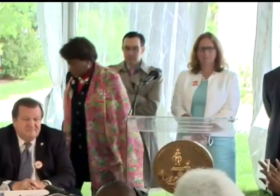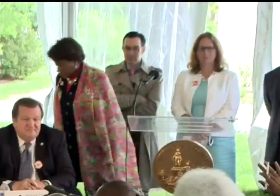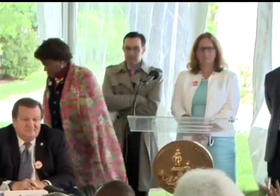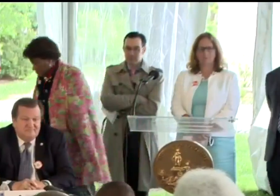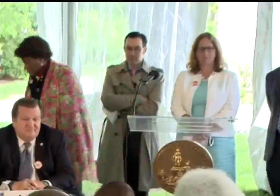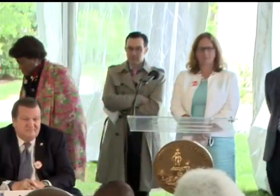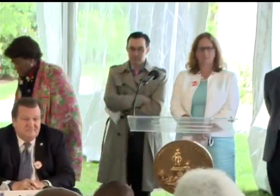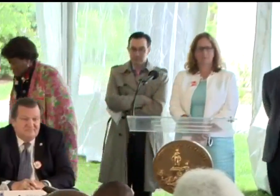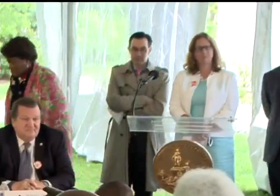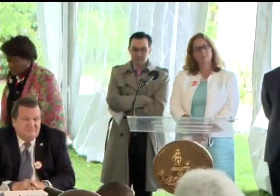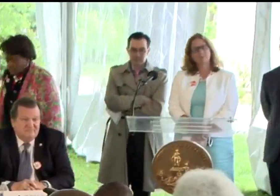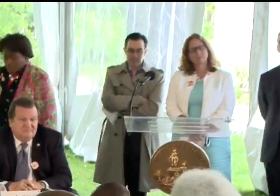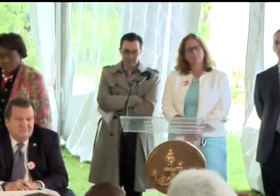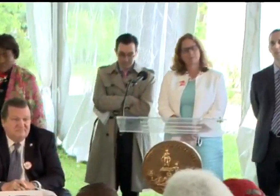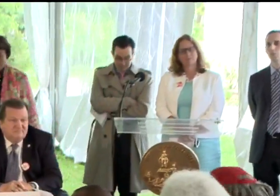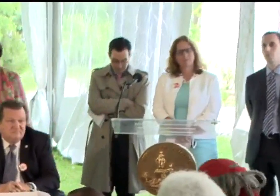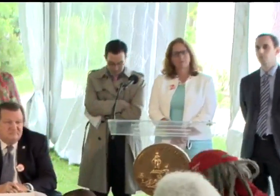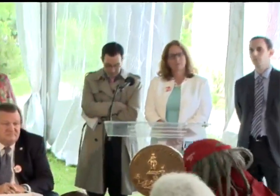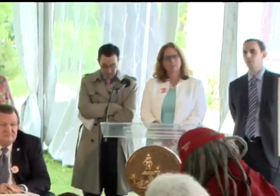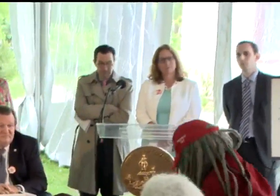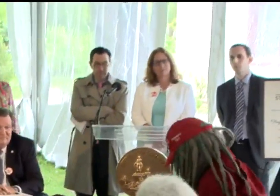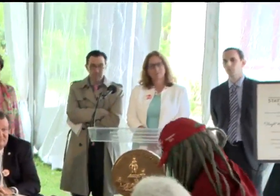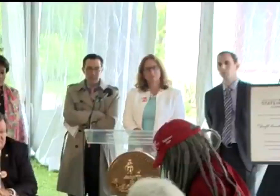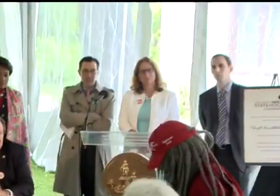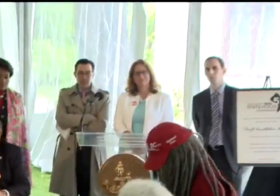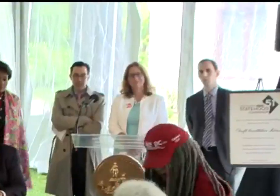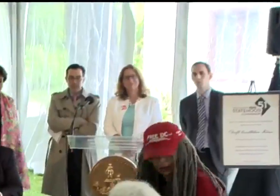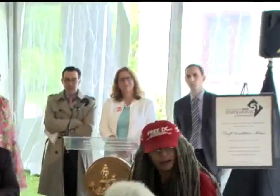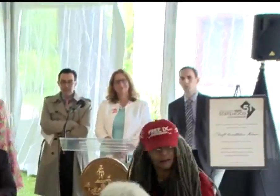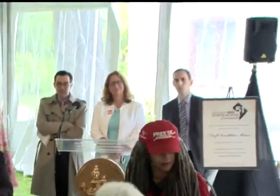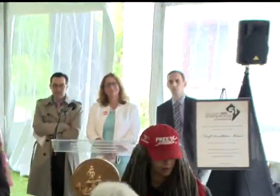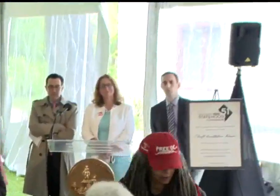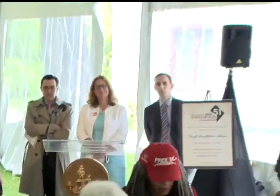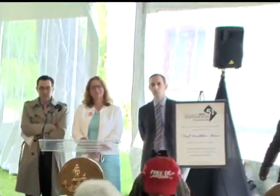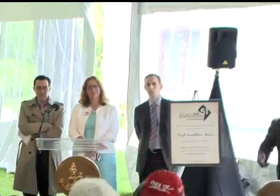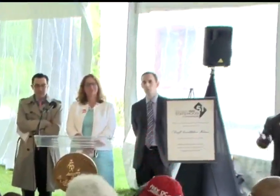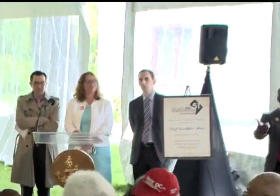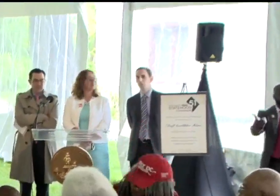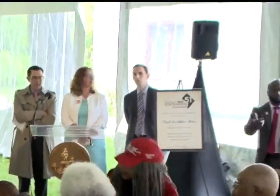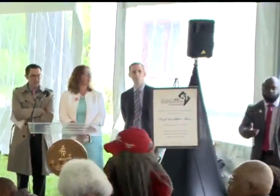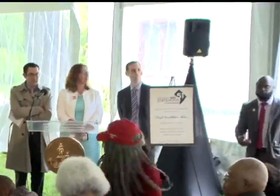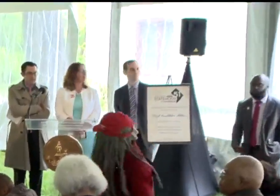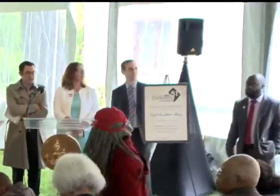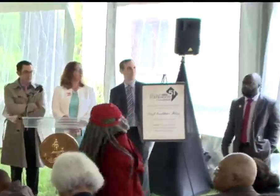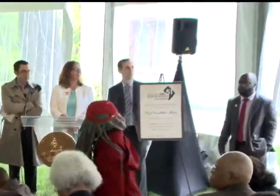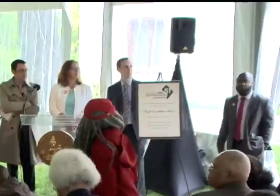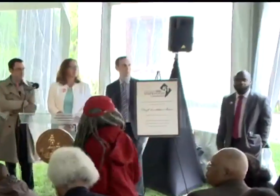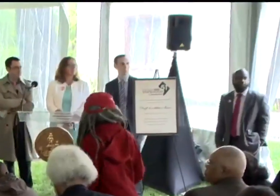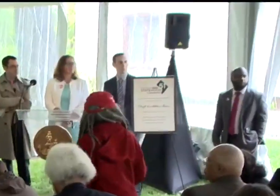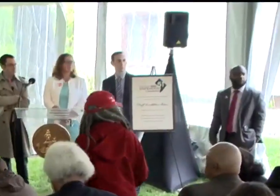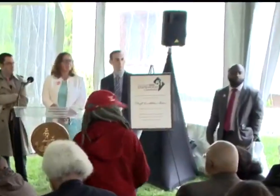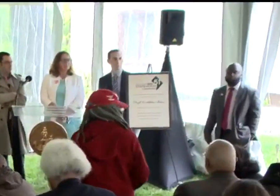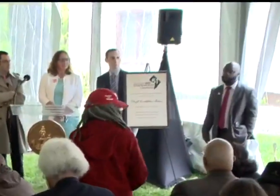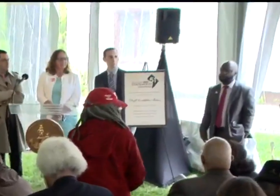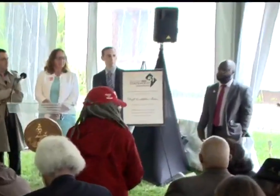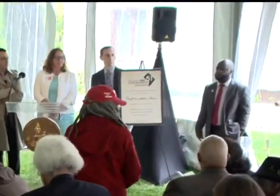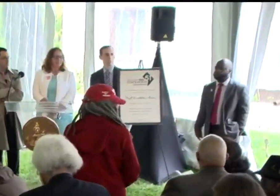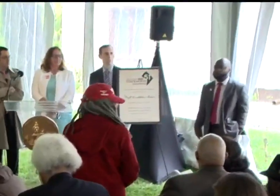OUT A WHOLE HOST OF POWERS THAT ARE NOT IN THE CONSTITUTION.